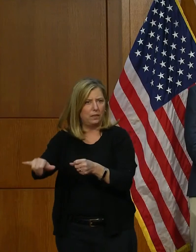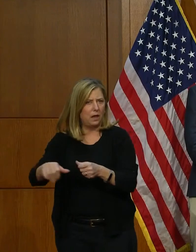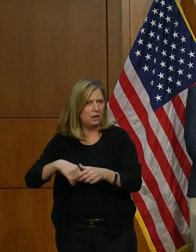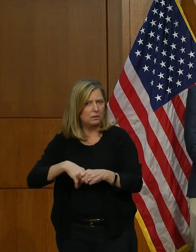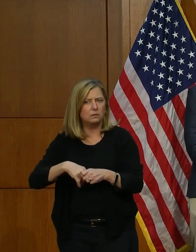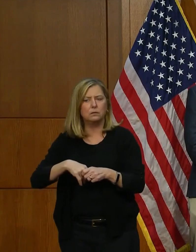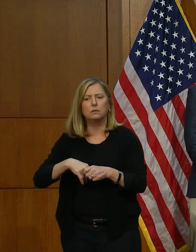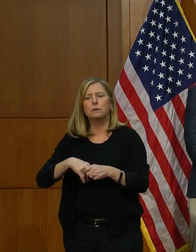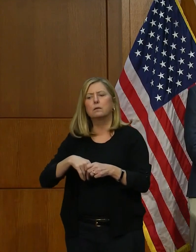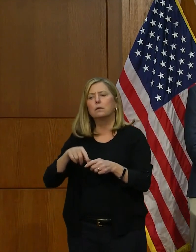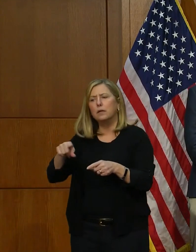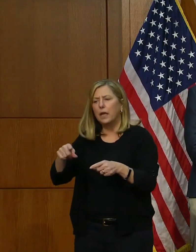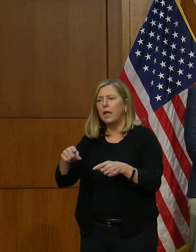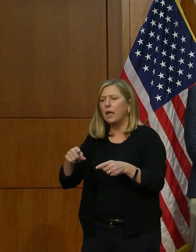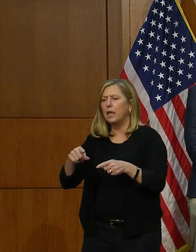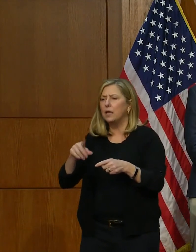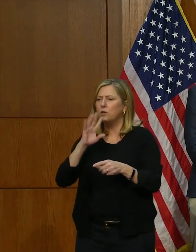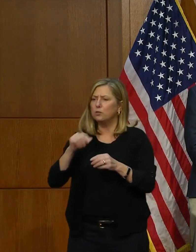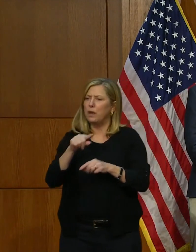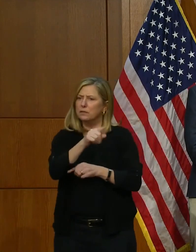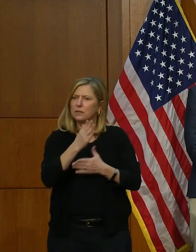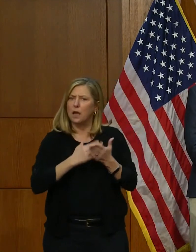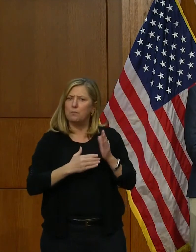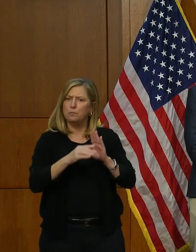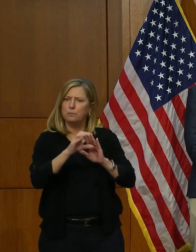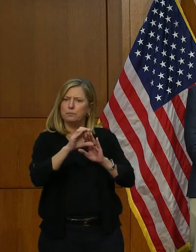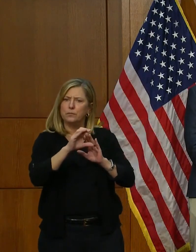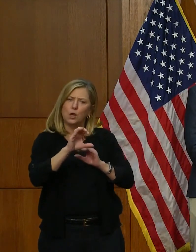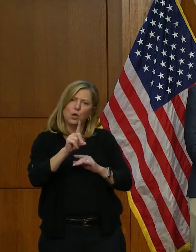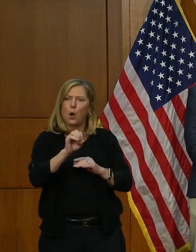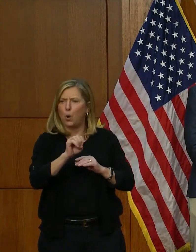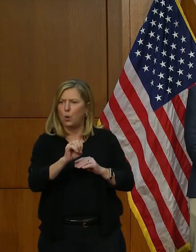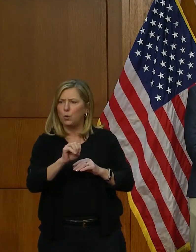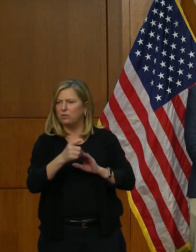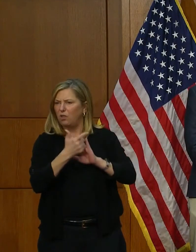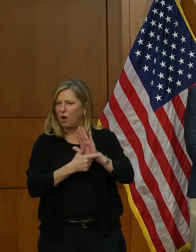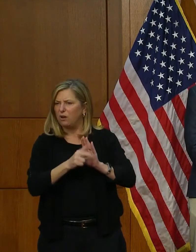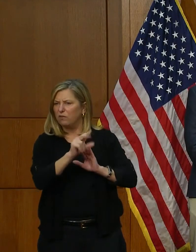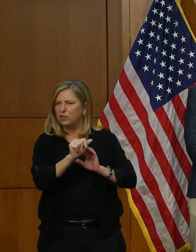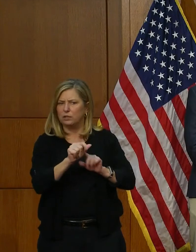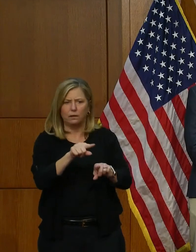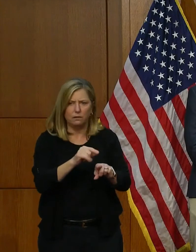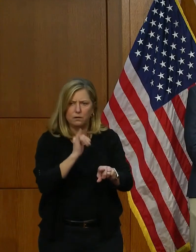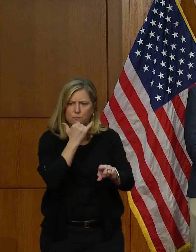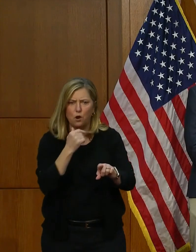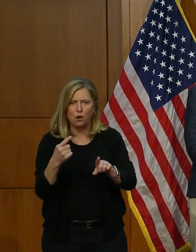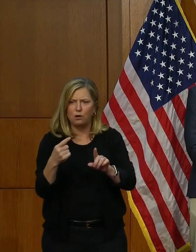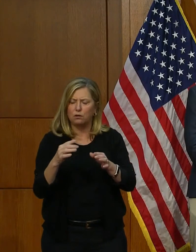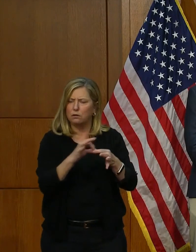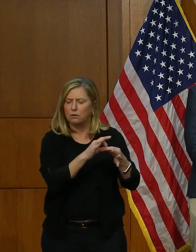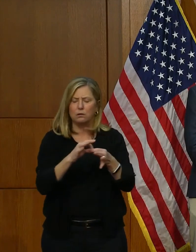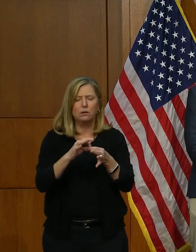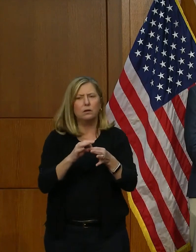RELEVANT TO THE PROCESS TO PAROLE HIM. IT POINTS TO SOME SECTIONS OF CODE THAT ARE